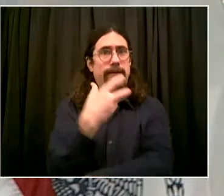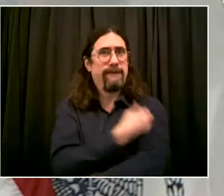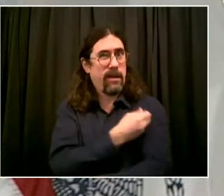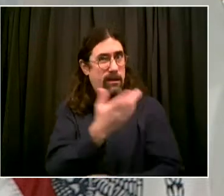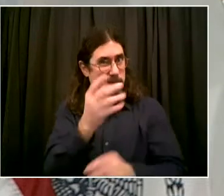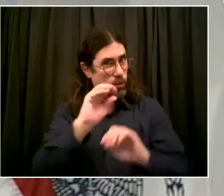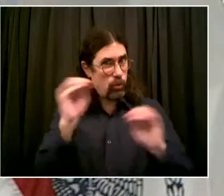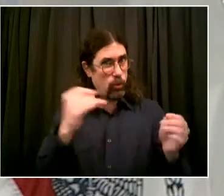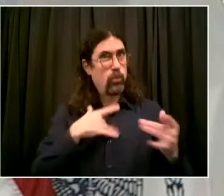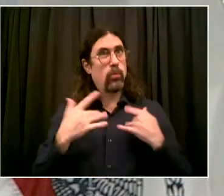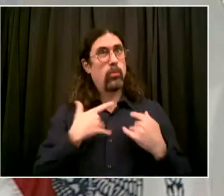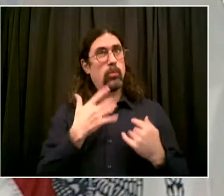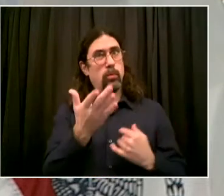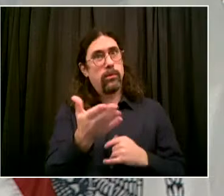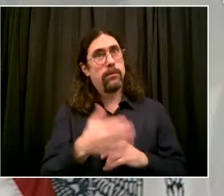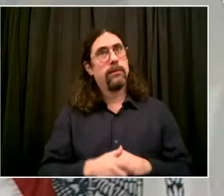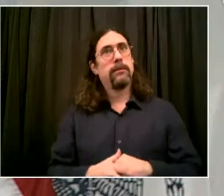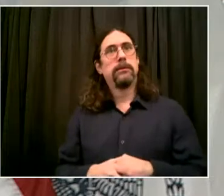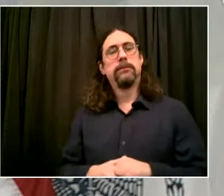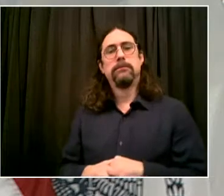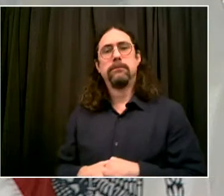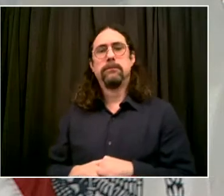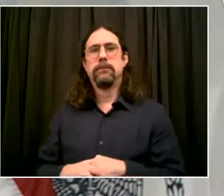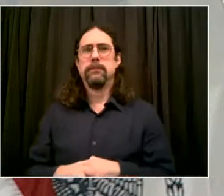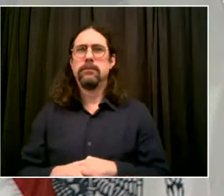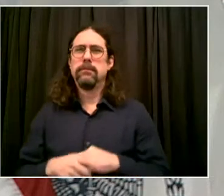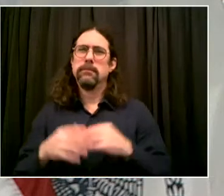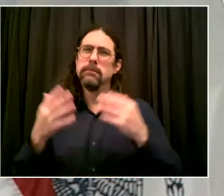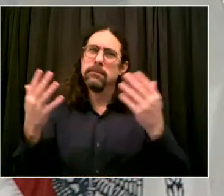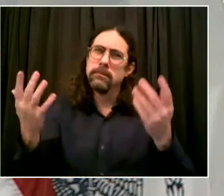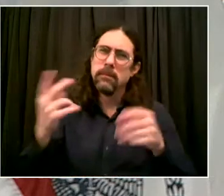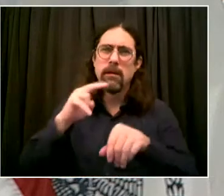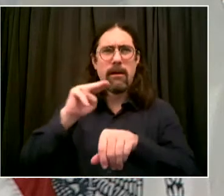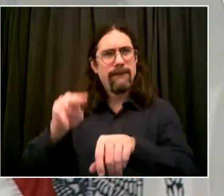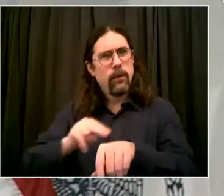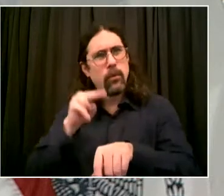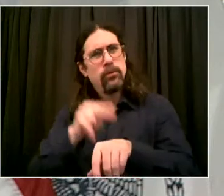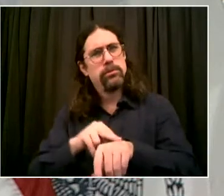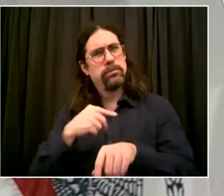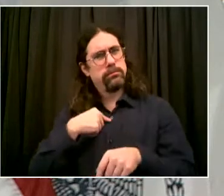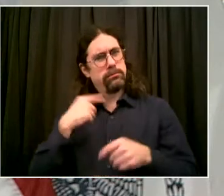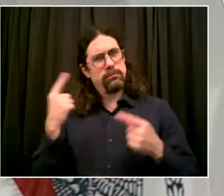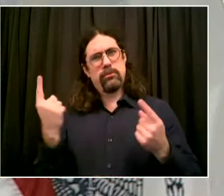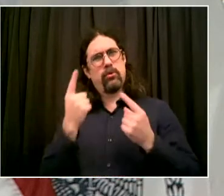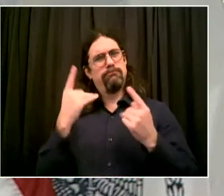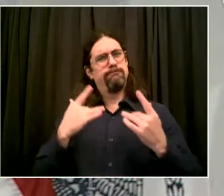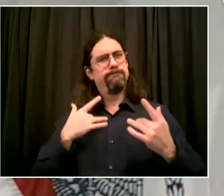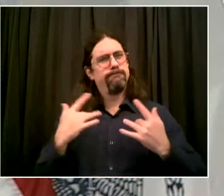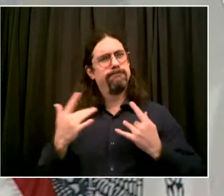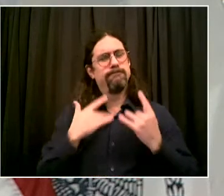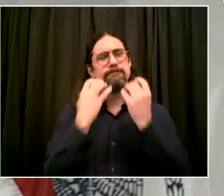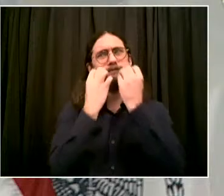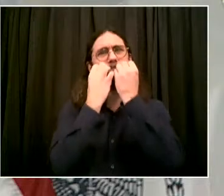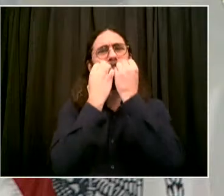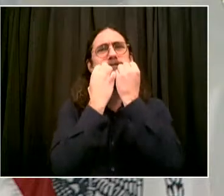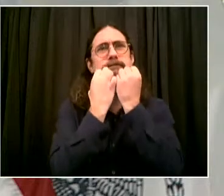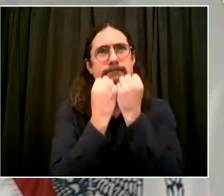SHOT? YOU ALWAYS AVHE E TO BE CONCERNED IT WOULD BE IRRESPONSIBLE NOT TO BE CONCERNED ABOUT ANY POTENTIAL IMPACT.